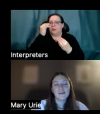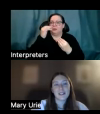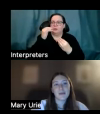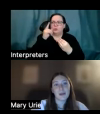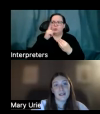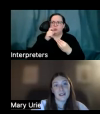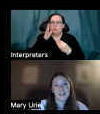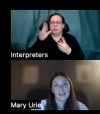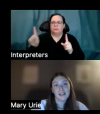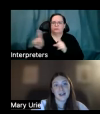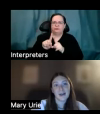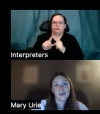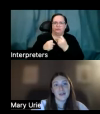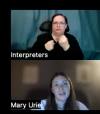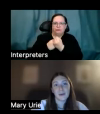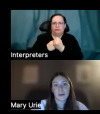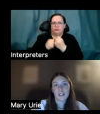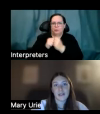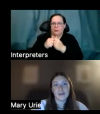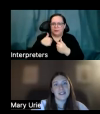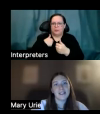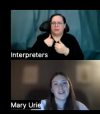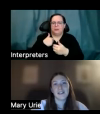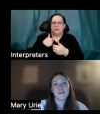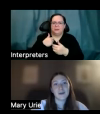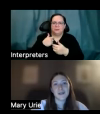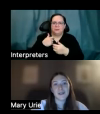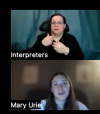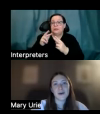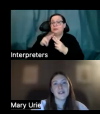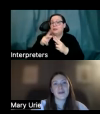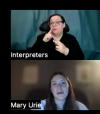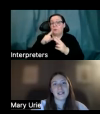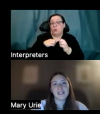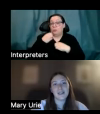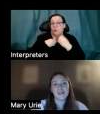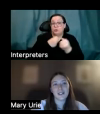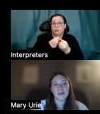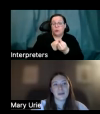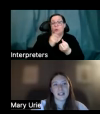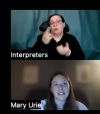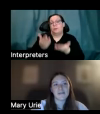you want to be there to help or hurt you, either just for emotional support, or maybe they can also share a perspective.